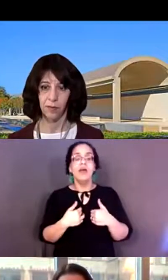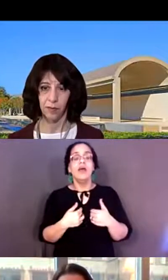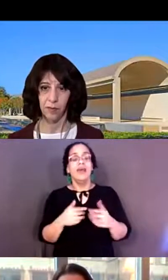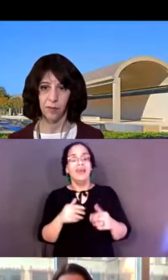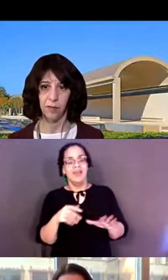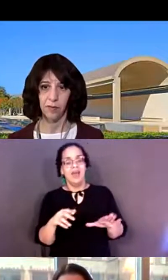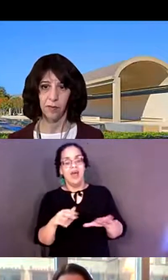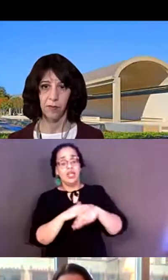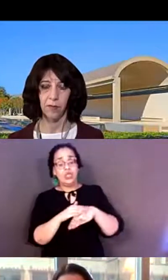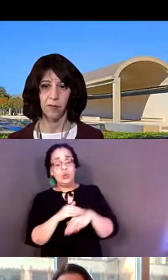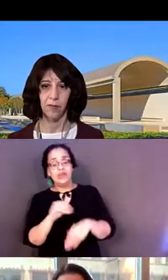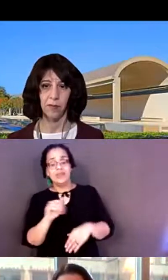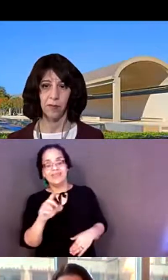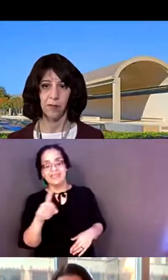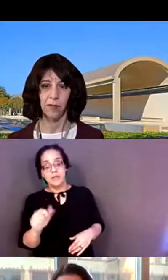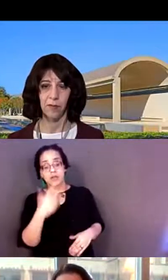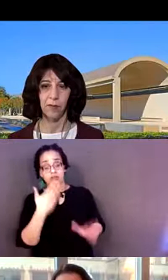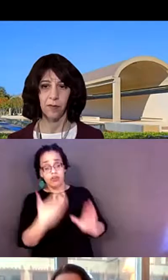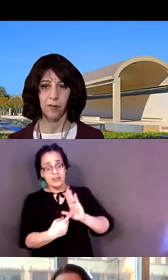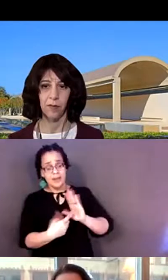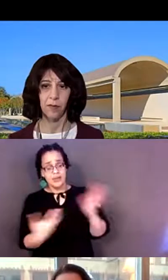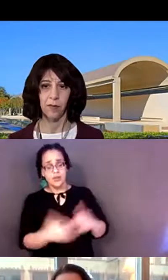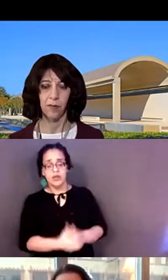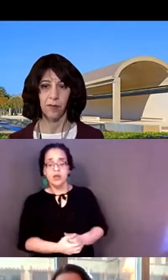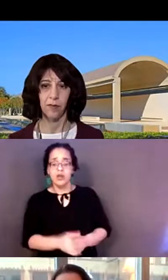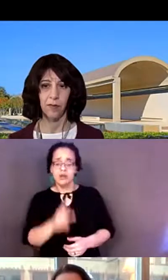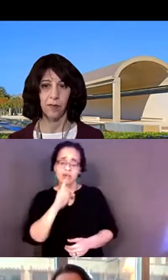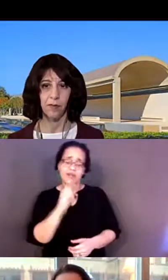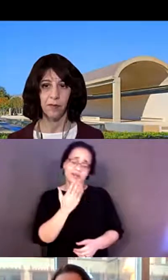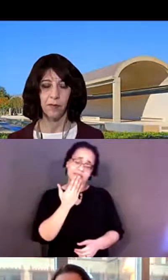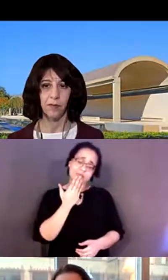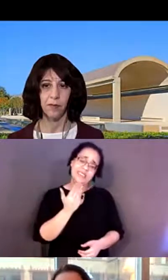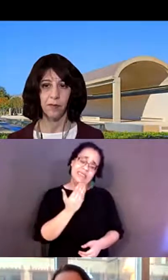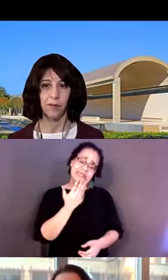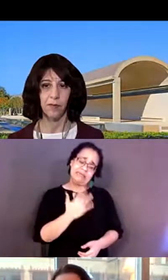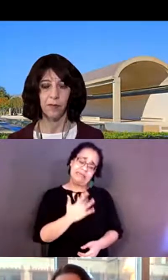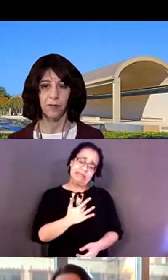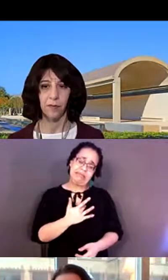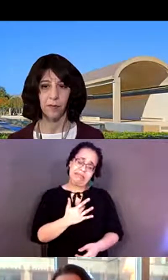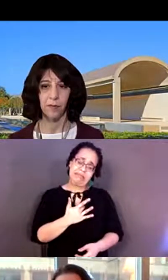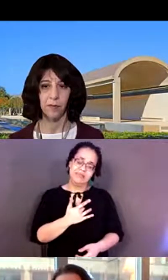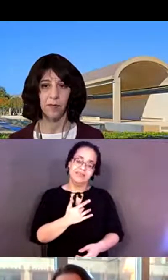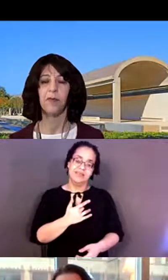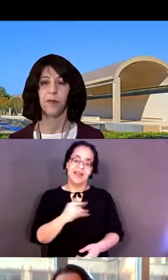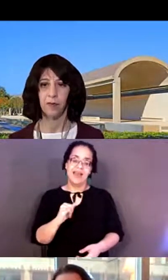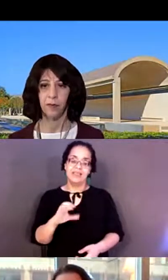this was a really well-meaning um